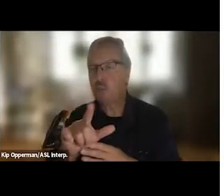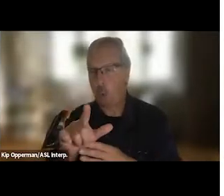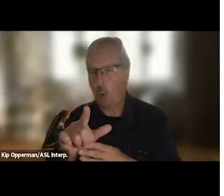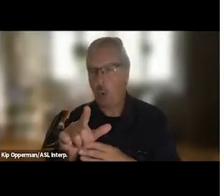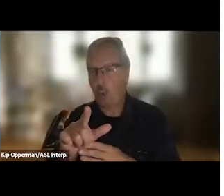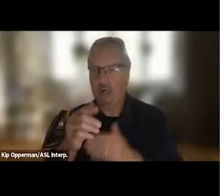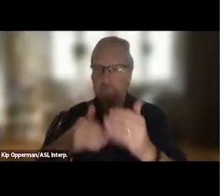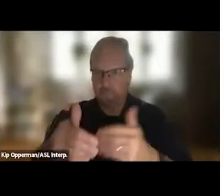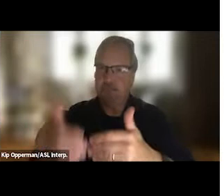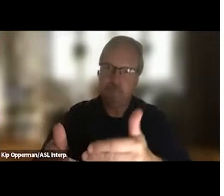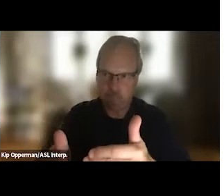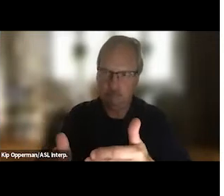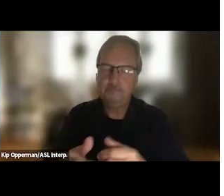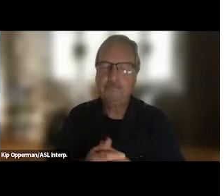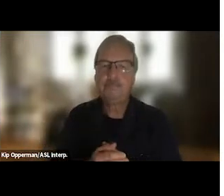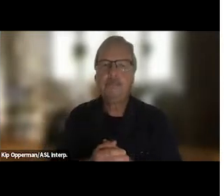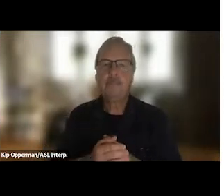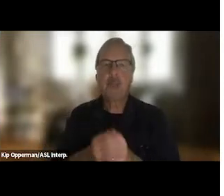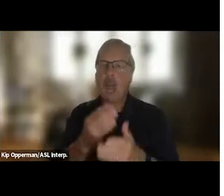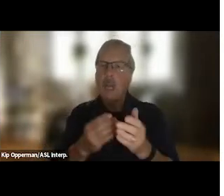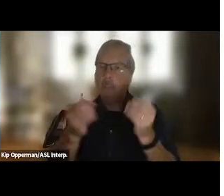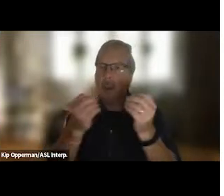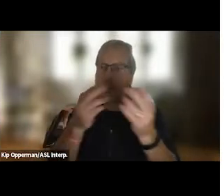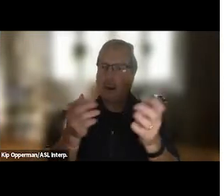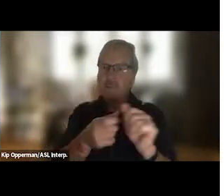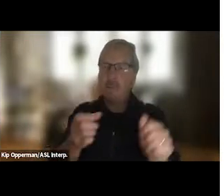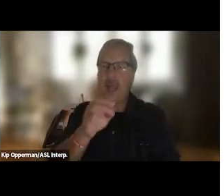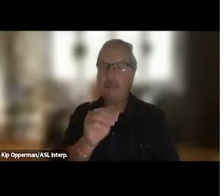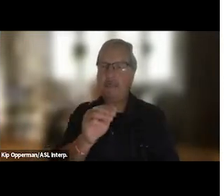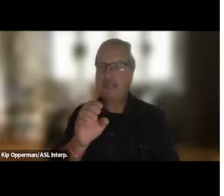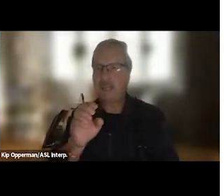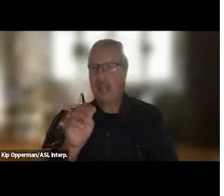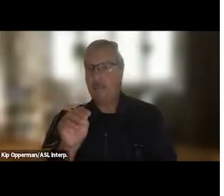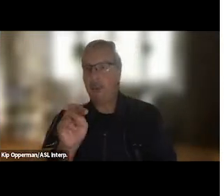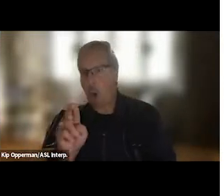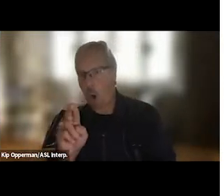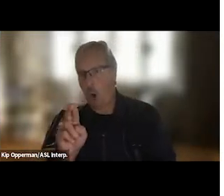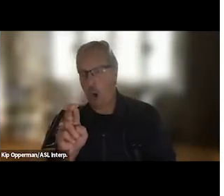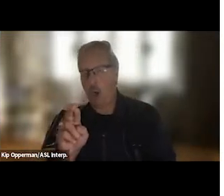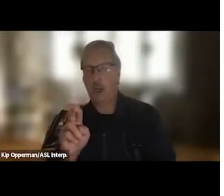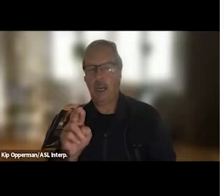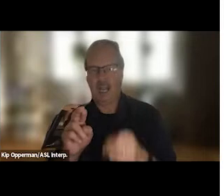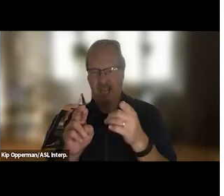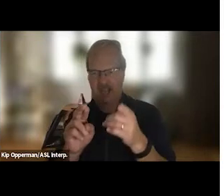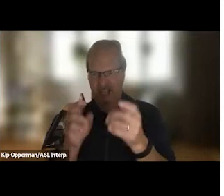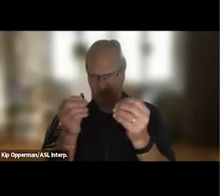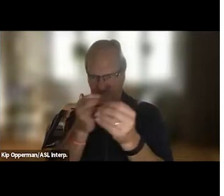Some more in data from our MCMRs. These are some data on what happened